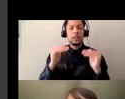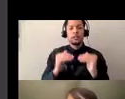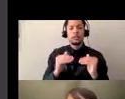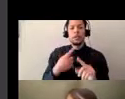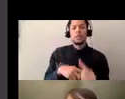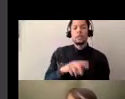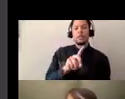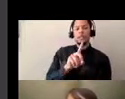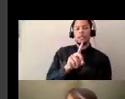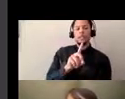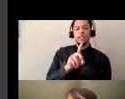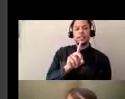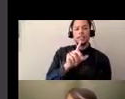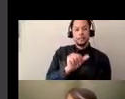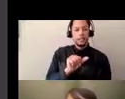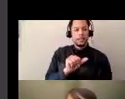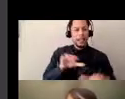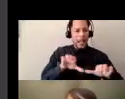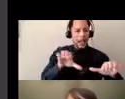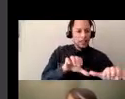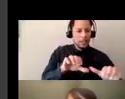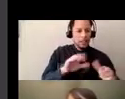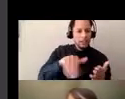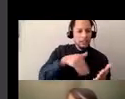When I come in coalition.